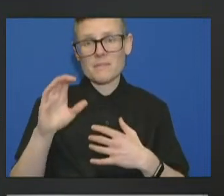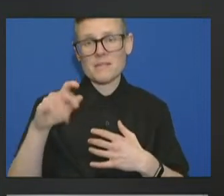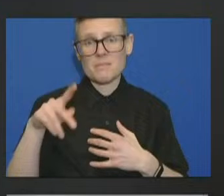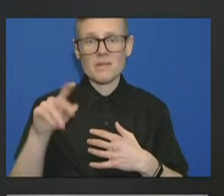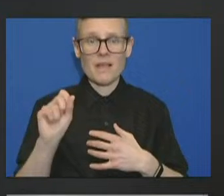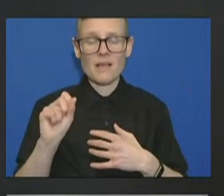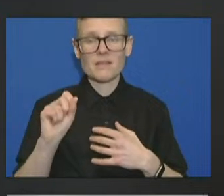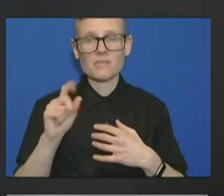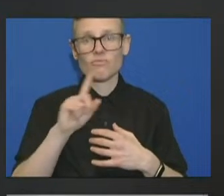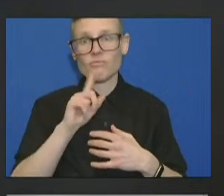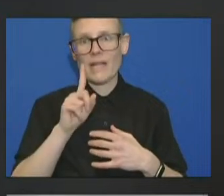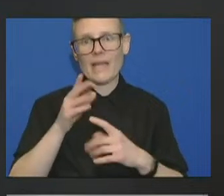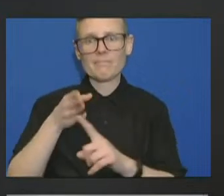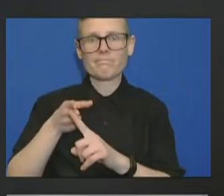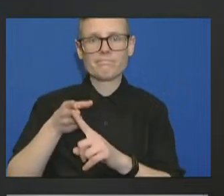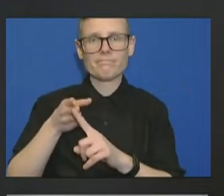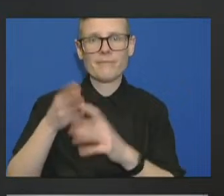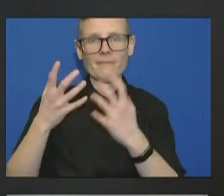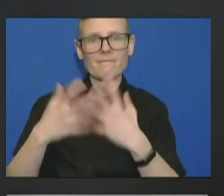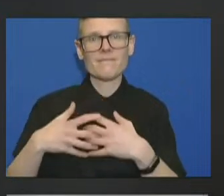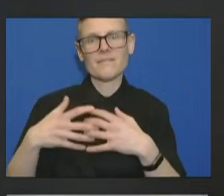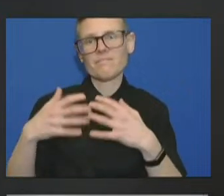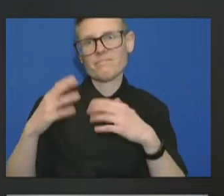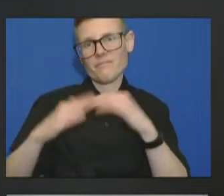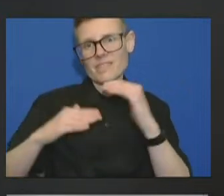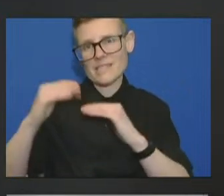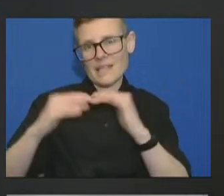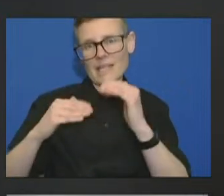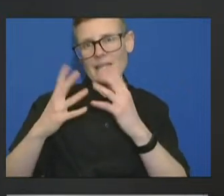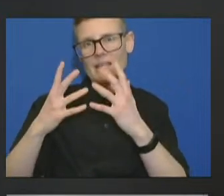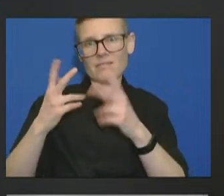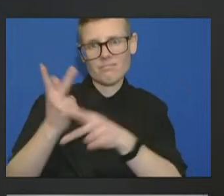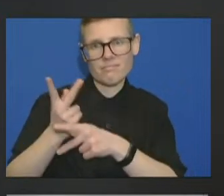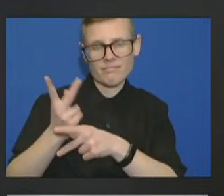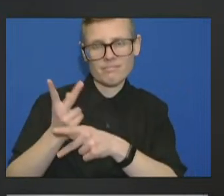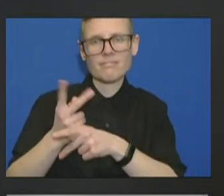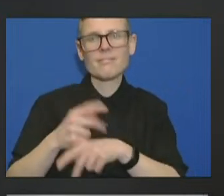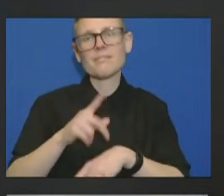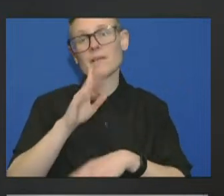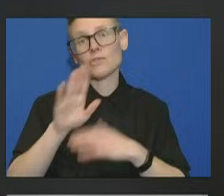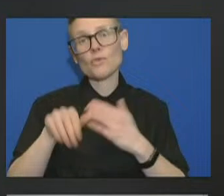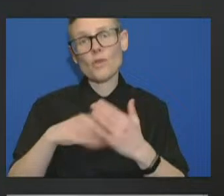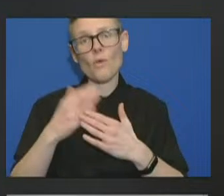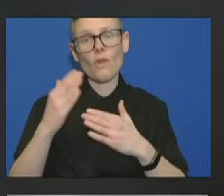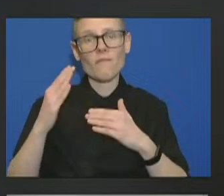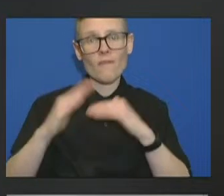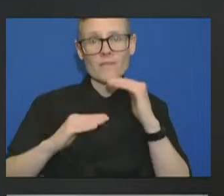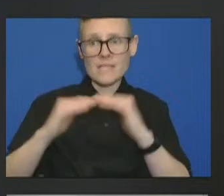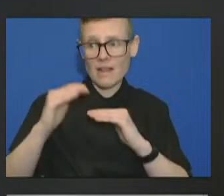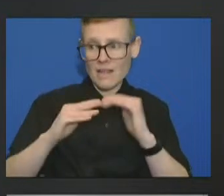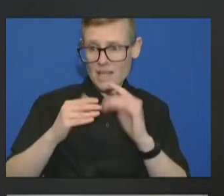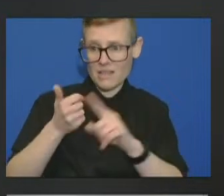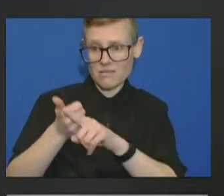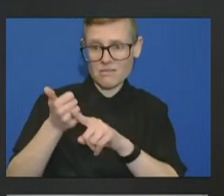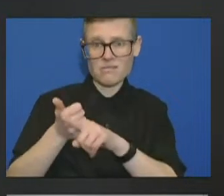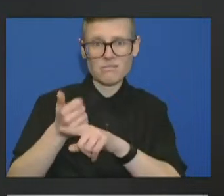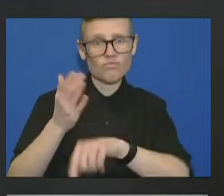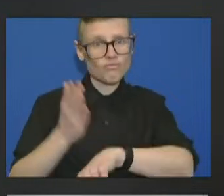is a shared experience. Unfortunately in M.C.P.S. Has a lot to do with our facility